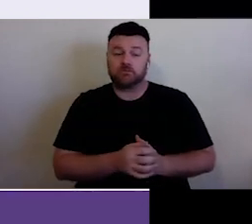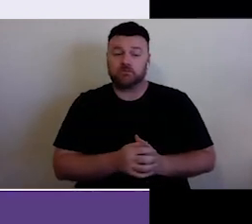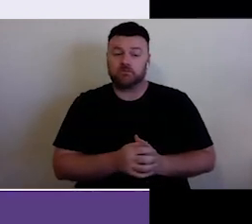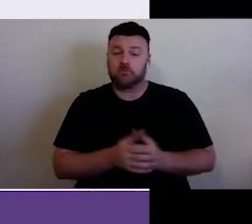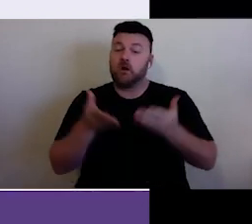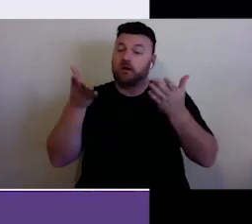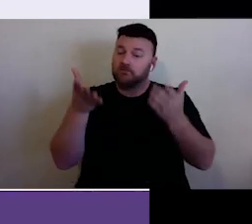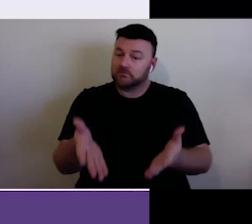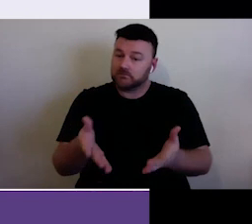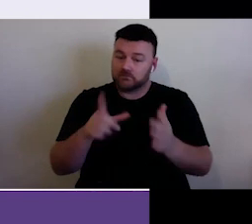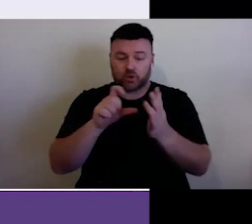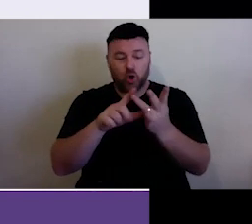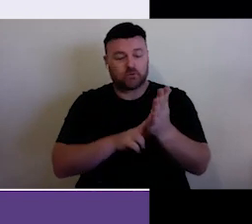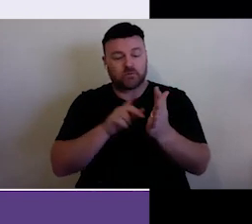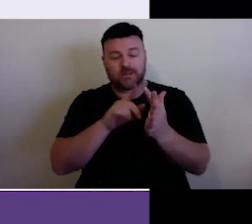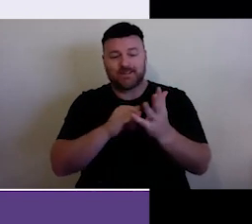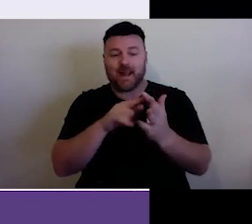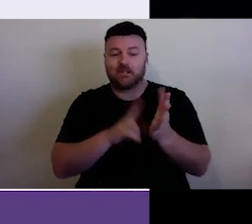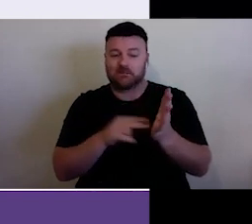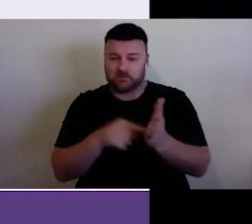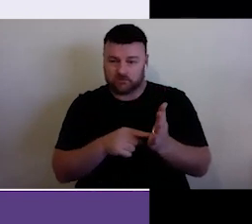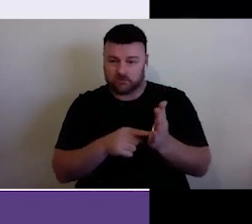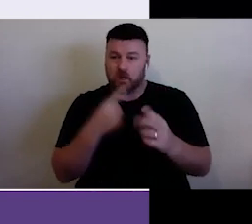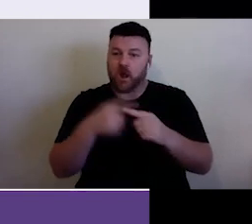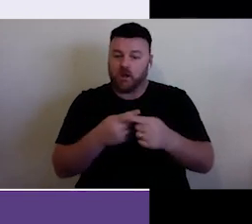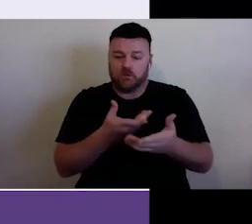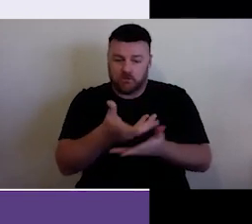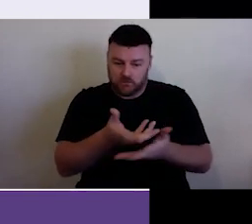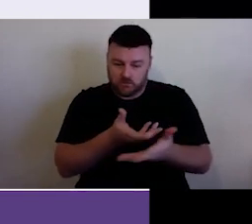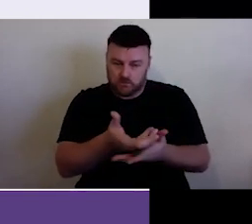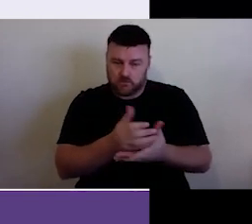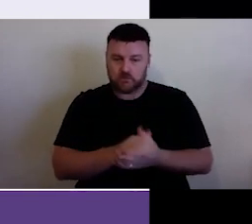informed consent, humming strongly through the international law on